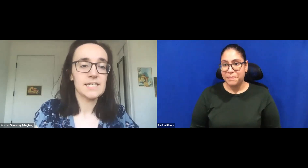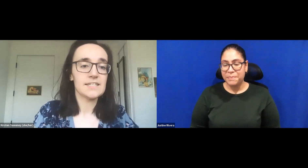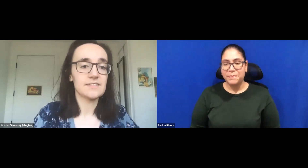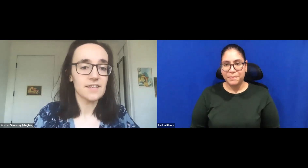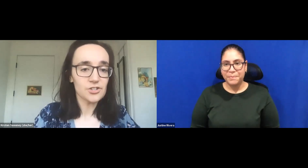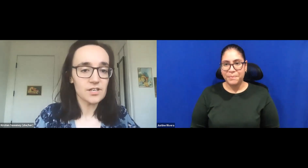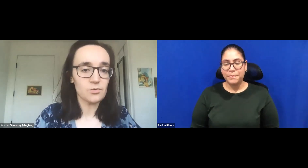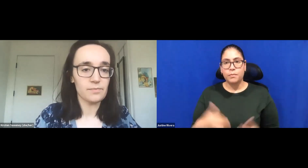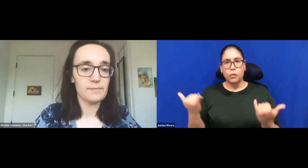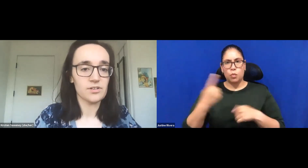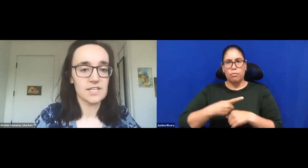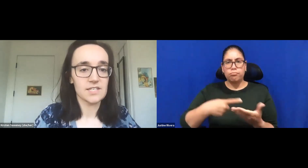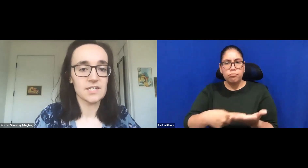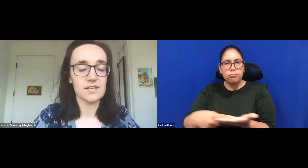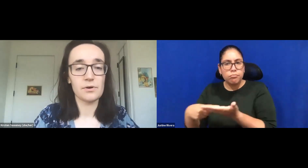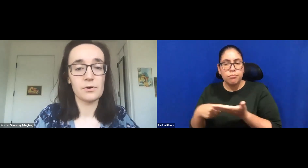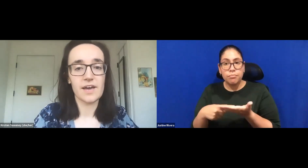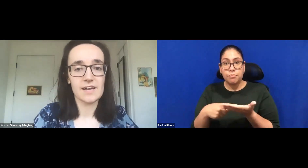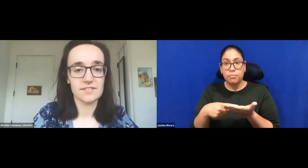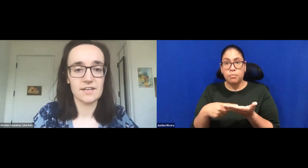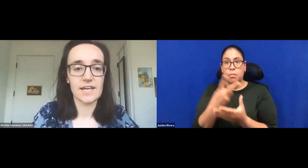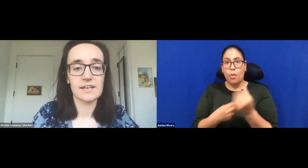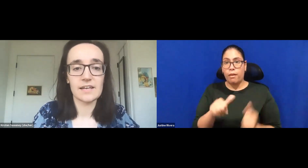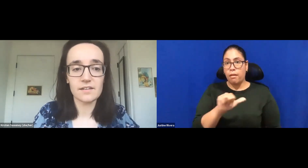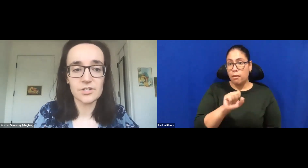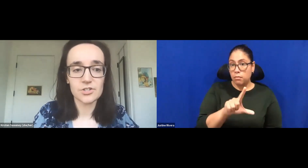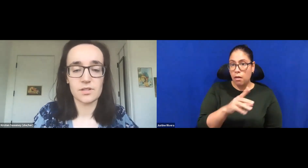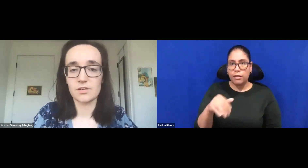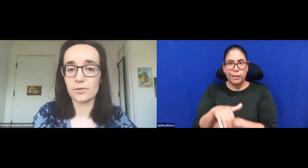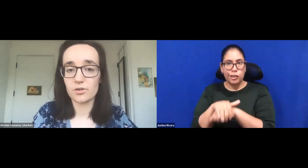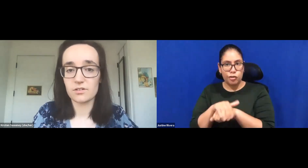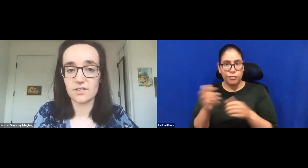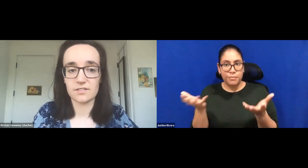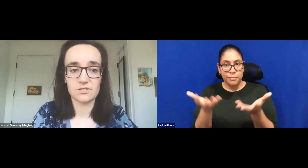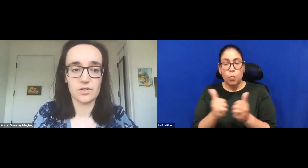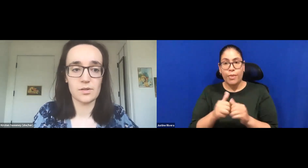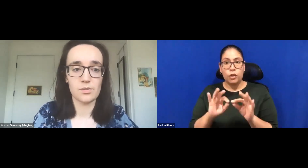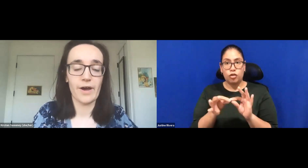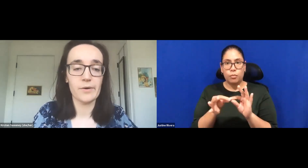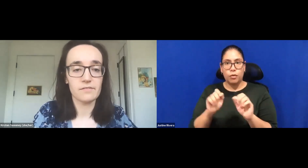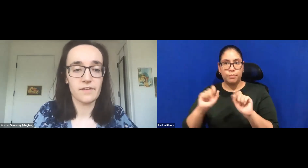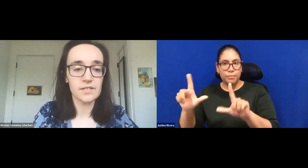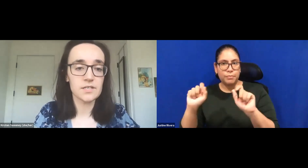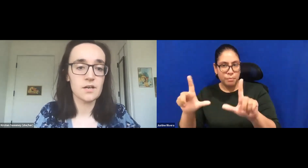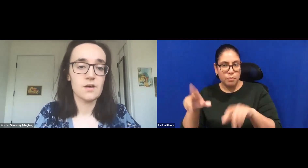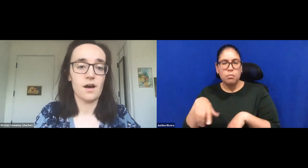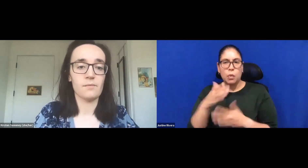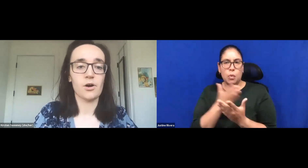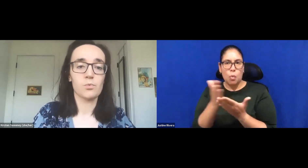Today's discussion will be presented in both ASL and English with interpreters on screen throughout the event. Our